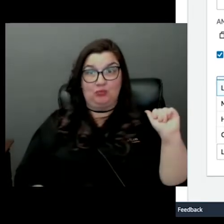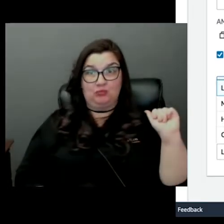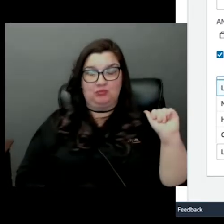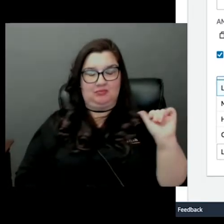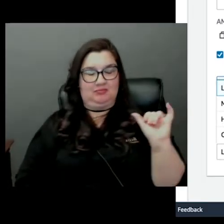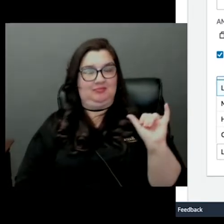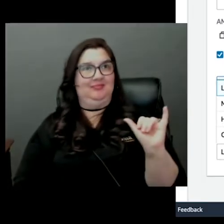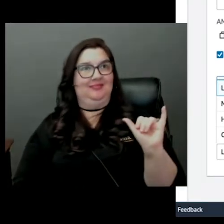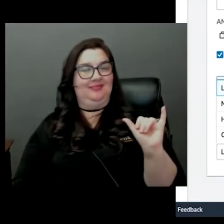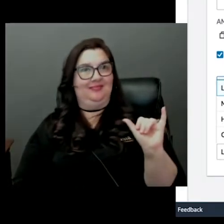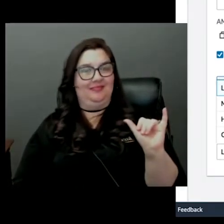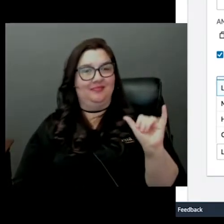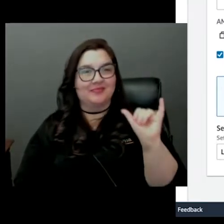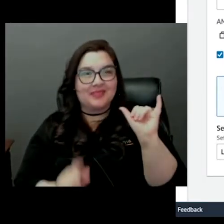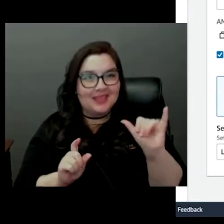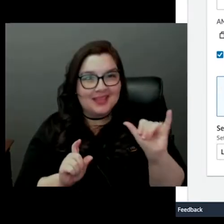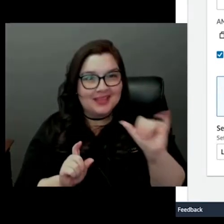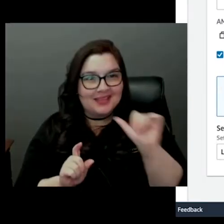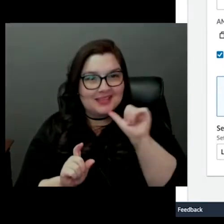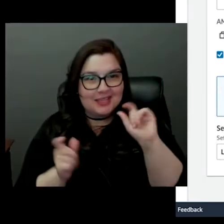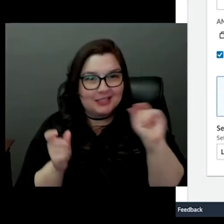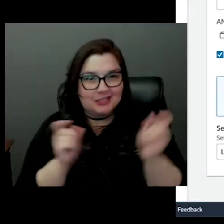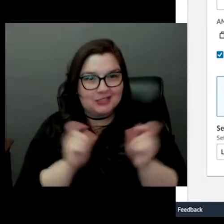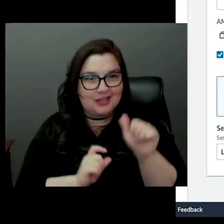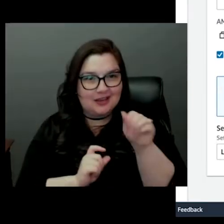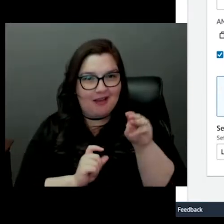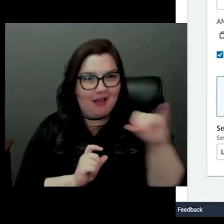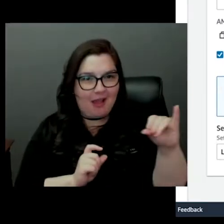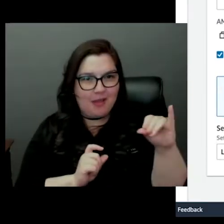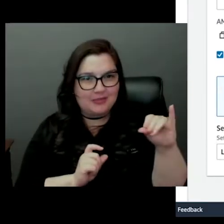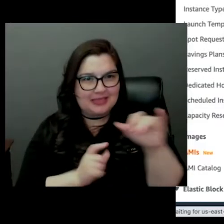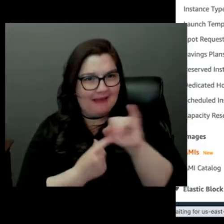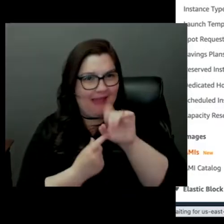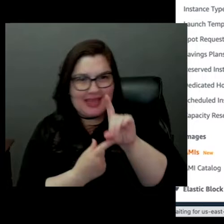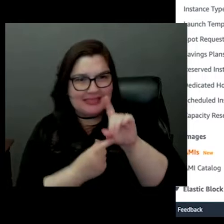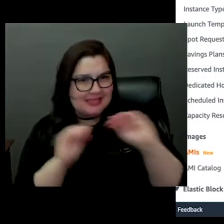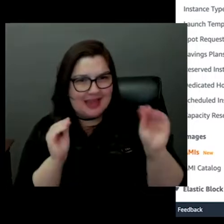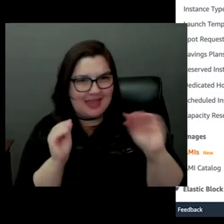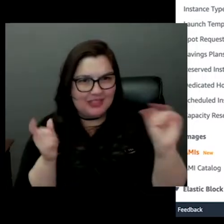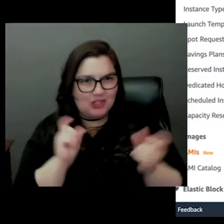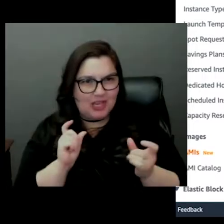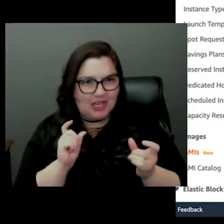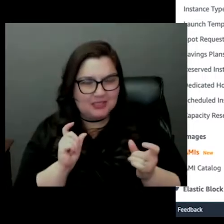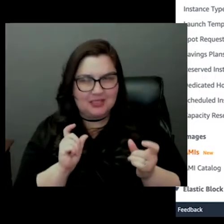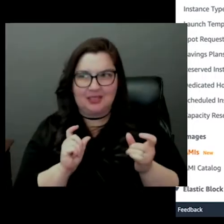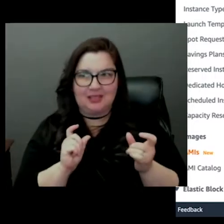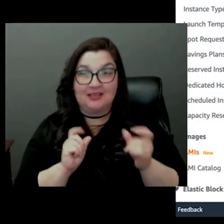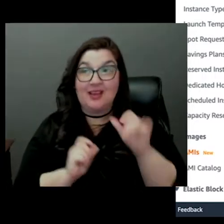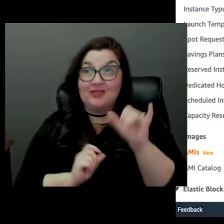This doesn't change anything about the Omni ID or anything, right? No, it's another flag that's associated